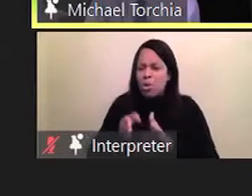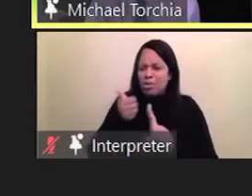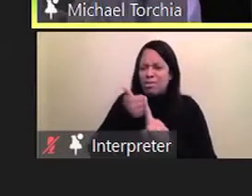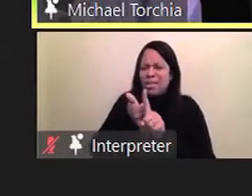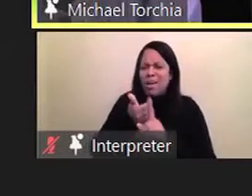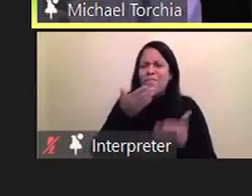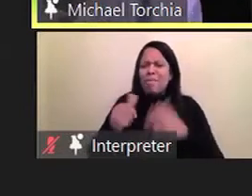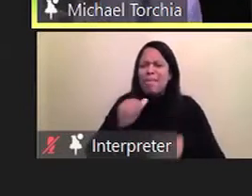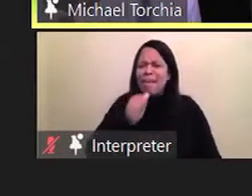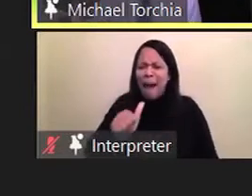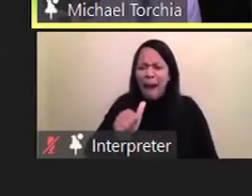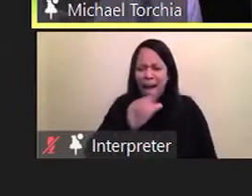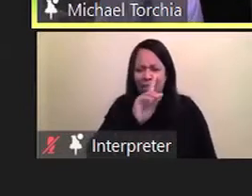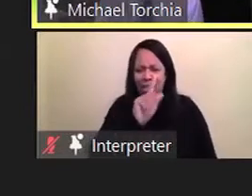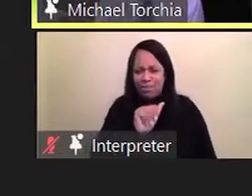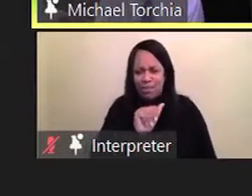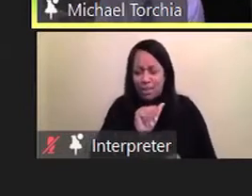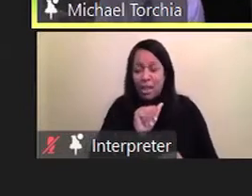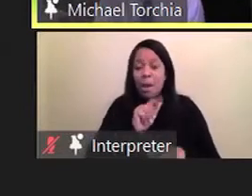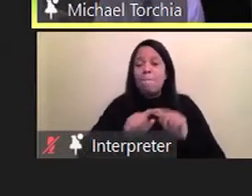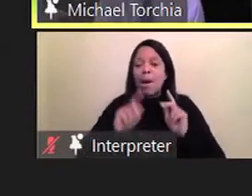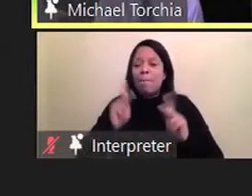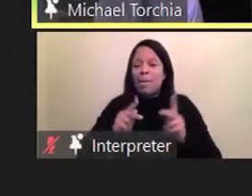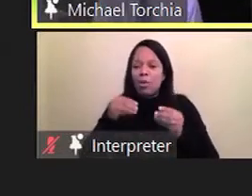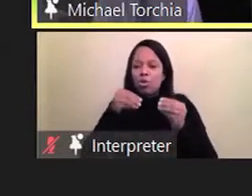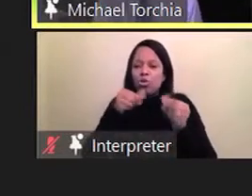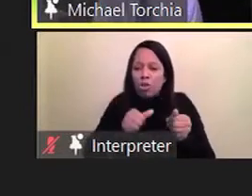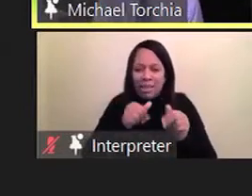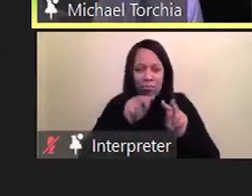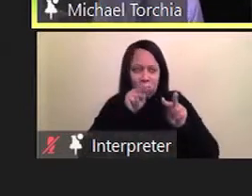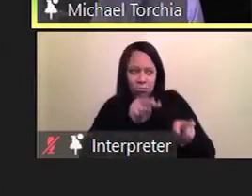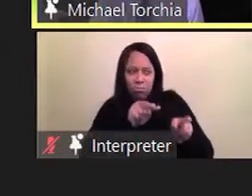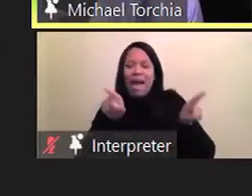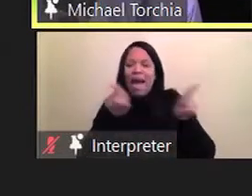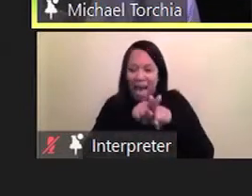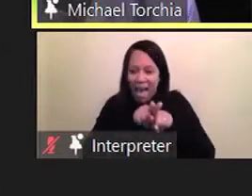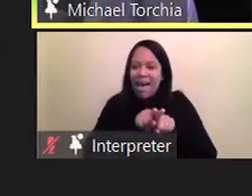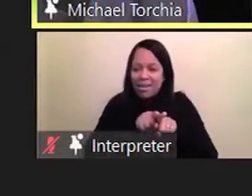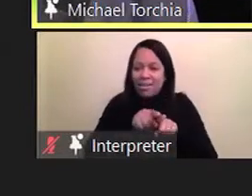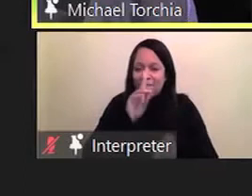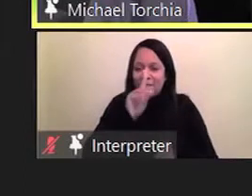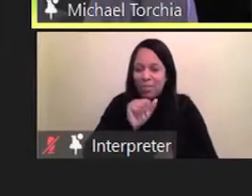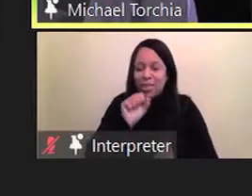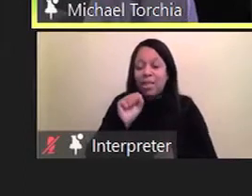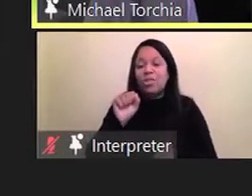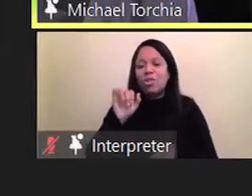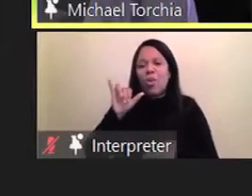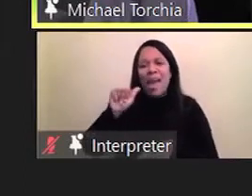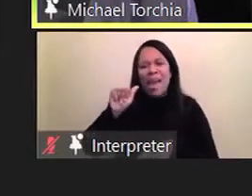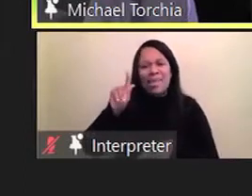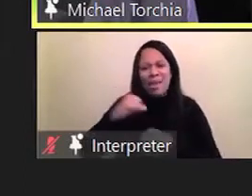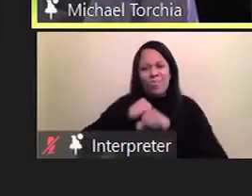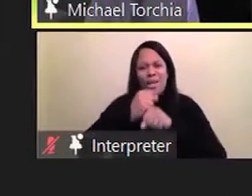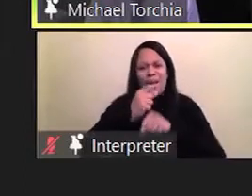but is treated as if they do is protected by the ADA. And we're starting to see cases like that with coronavirus.